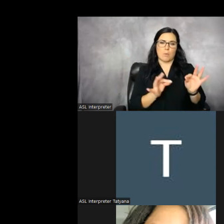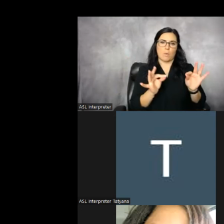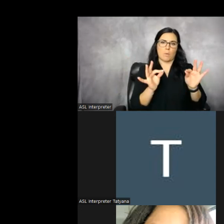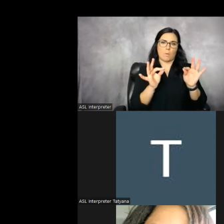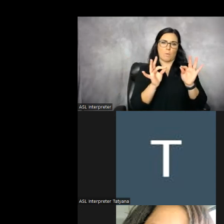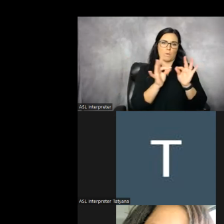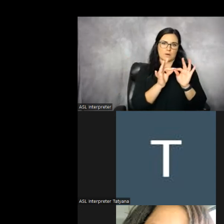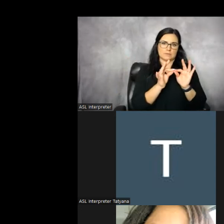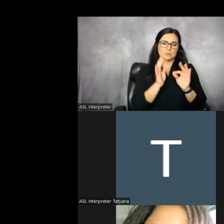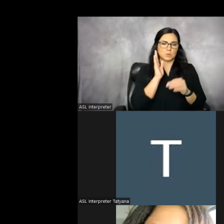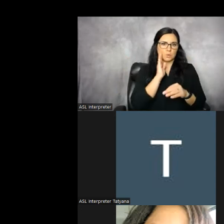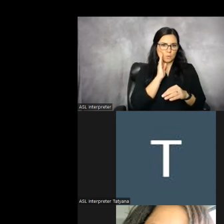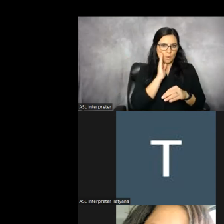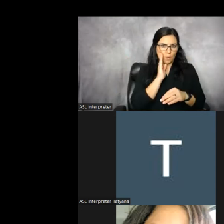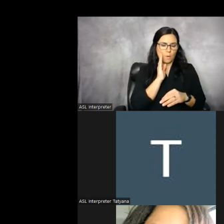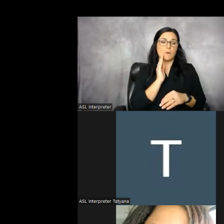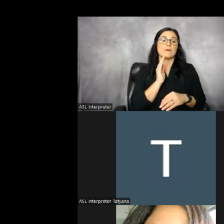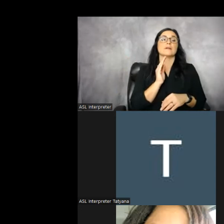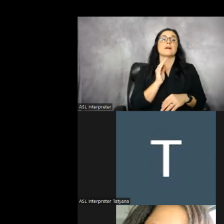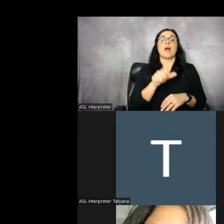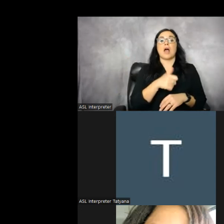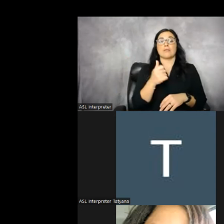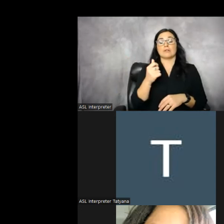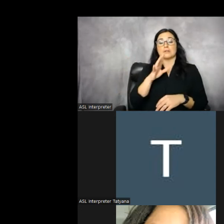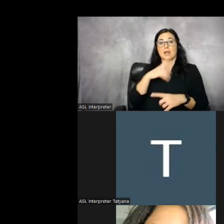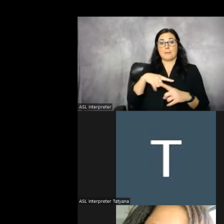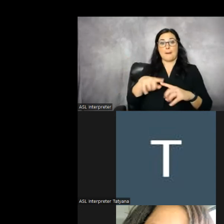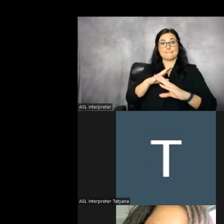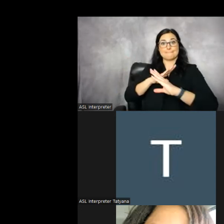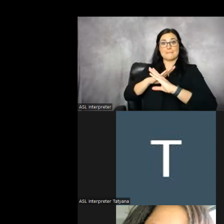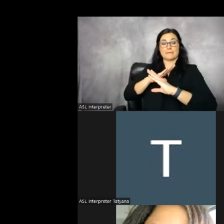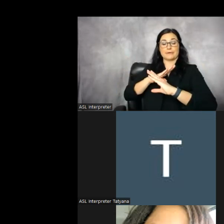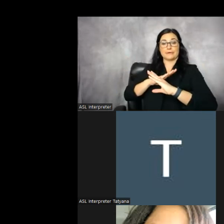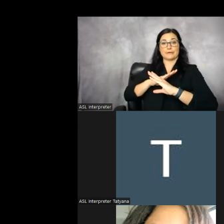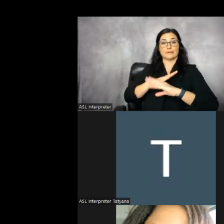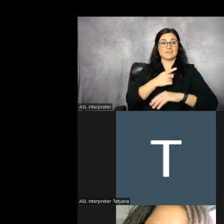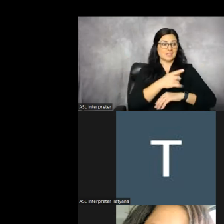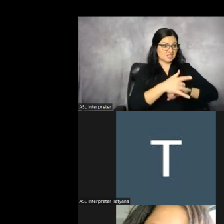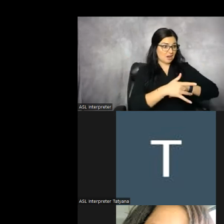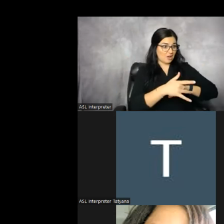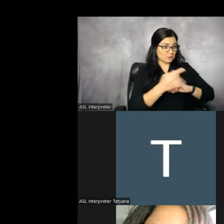The other thing is, when you're looking at the barriers to a technology, you really need to look